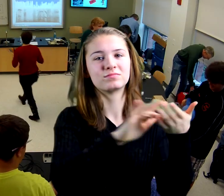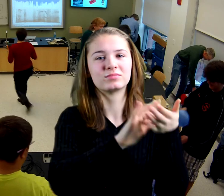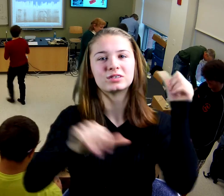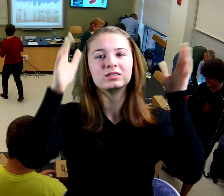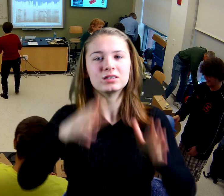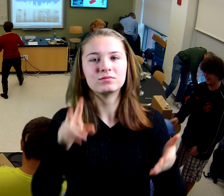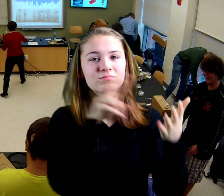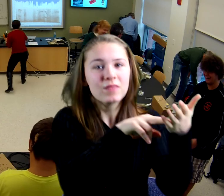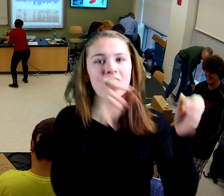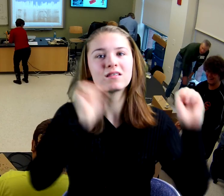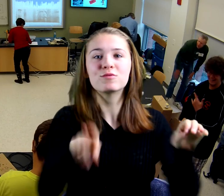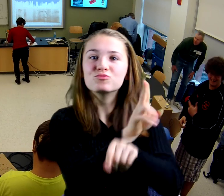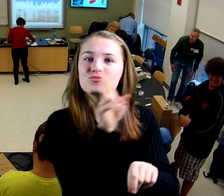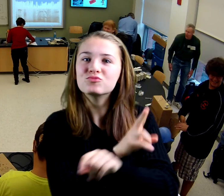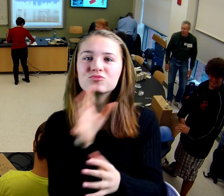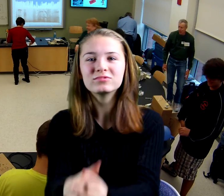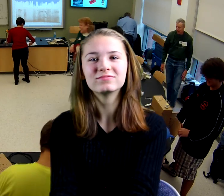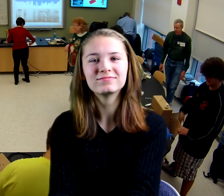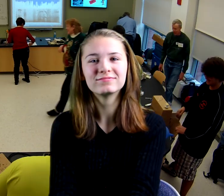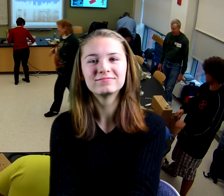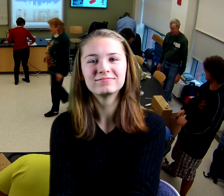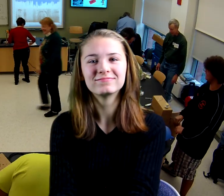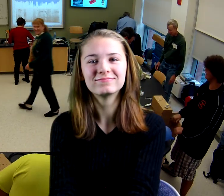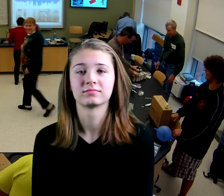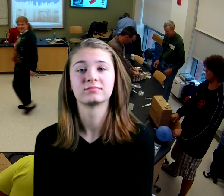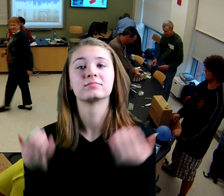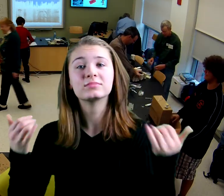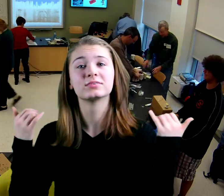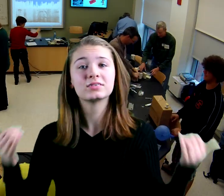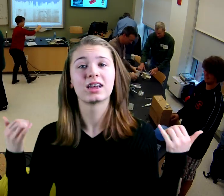real scientists can use that data to report and make changes.